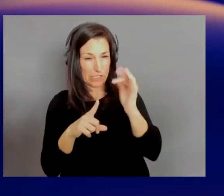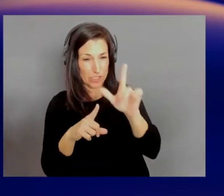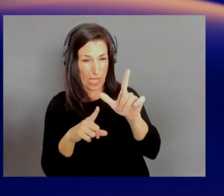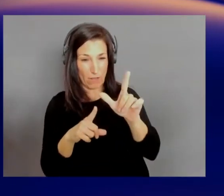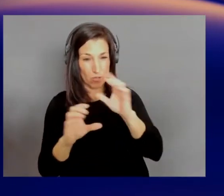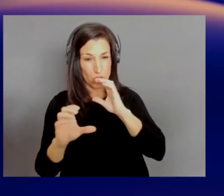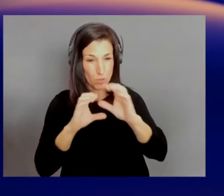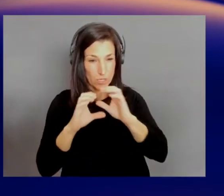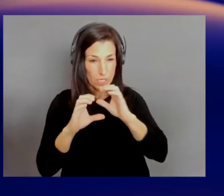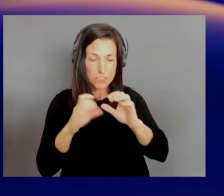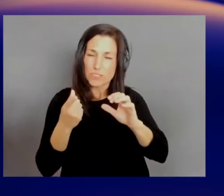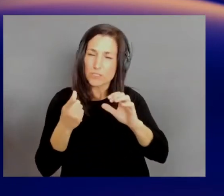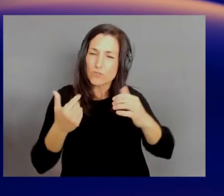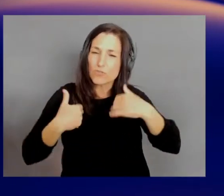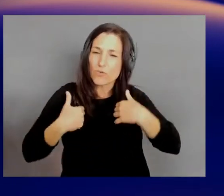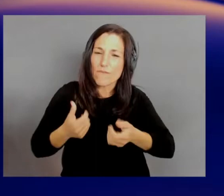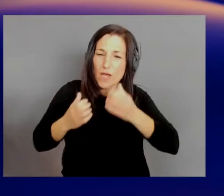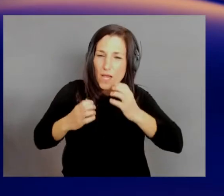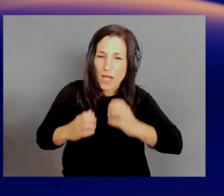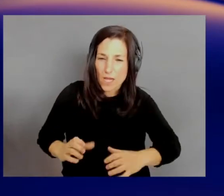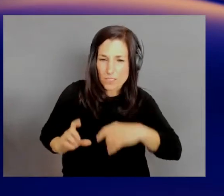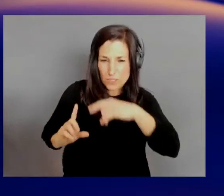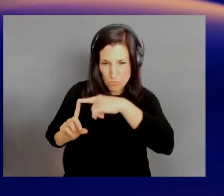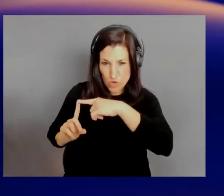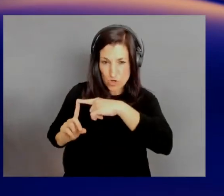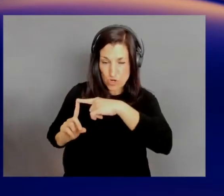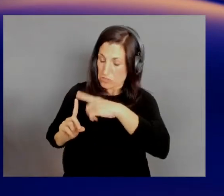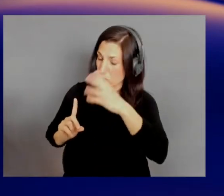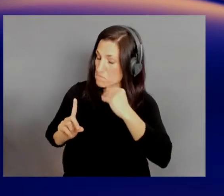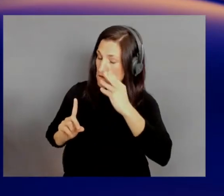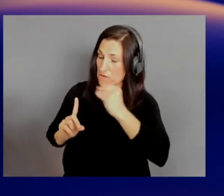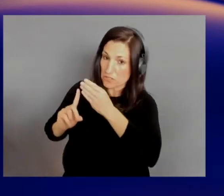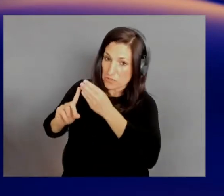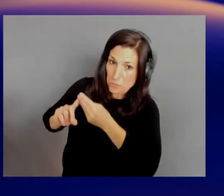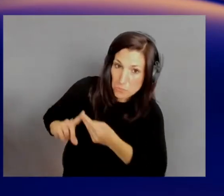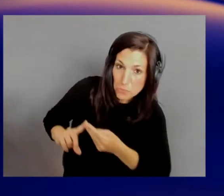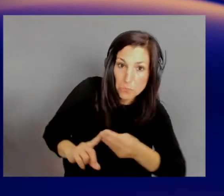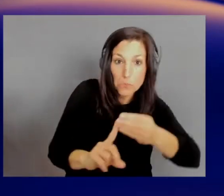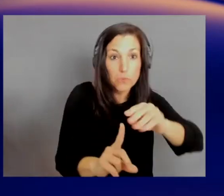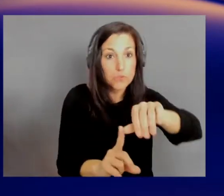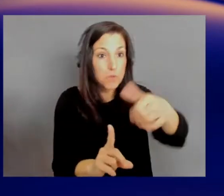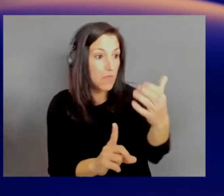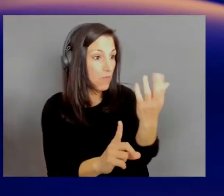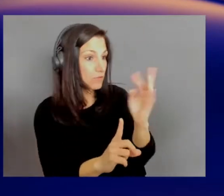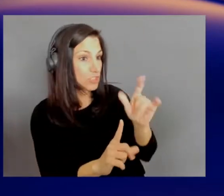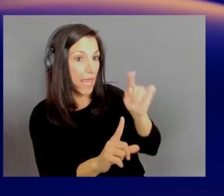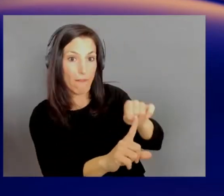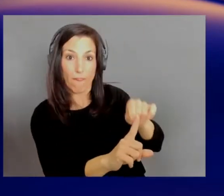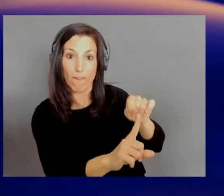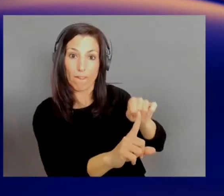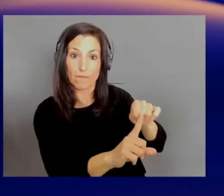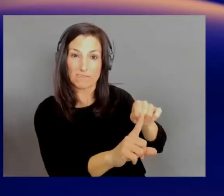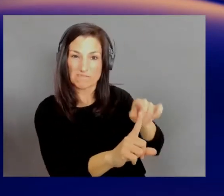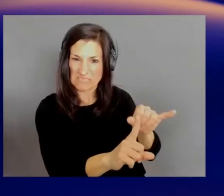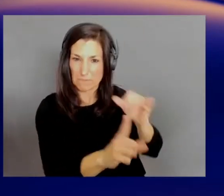from one customer journey to another customer journey, another channel, you have the ability to actually capture all these metrics